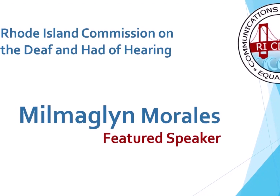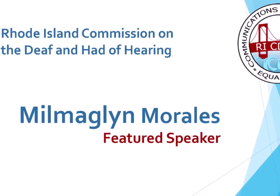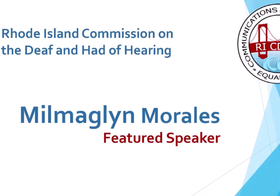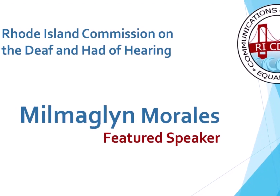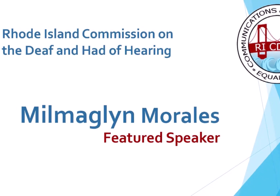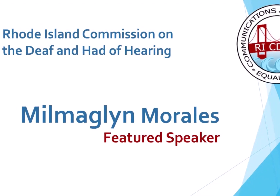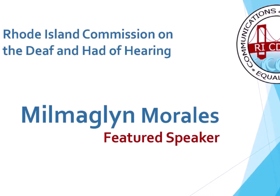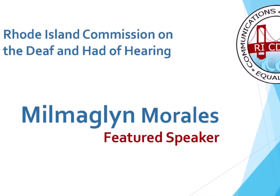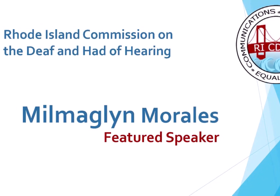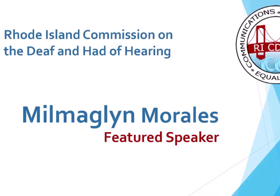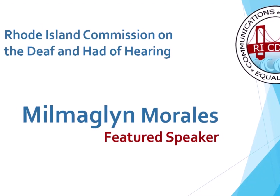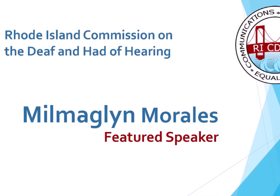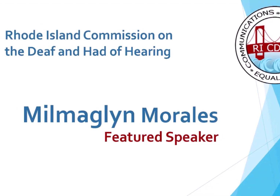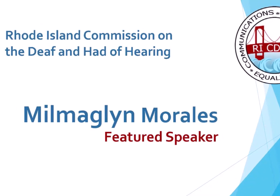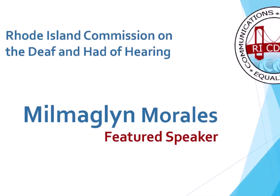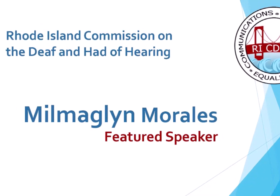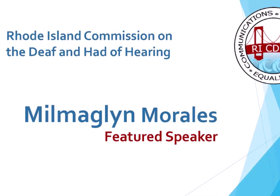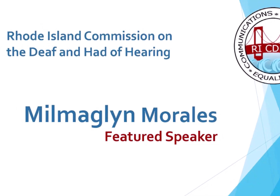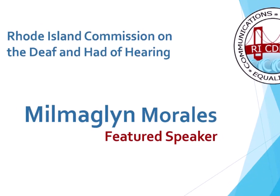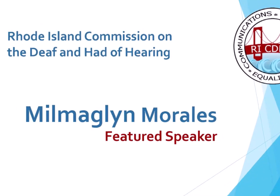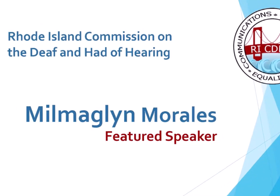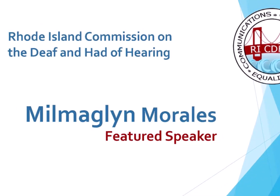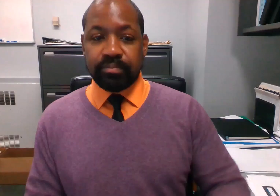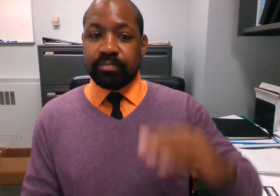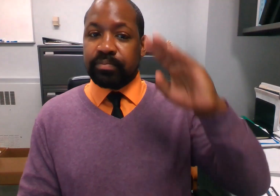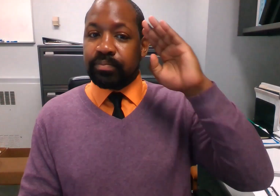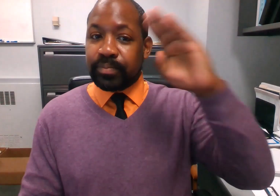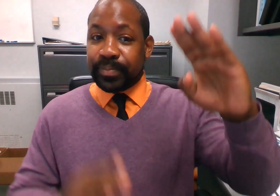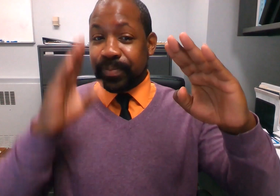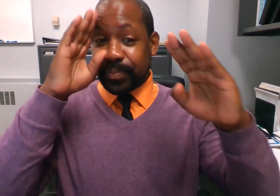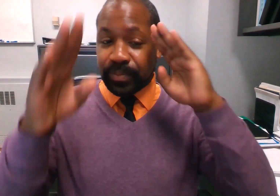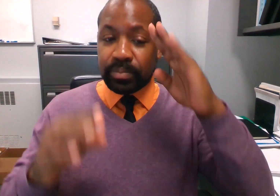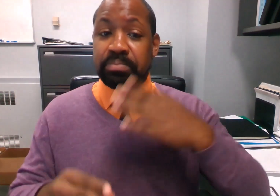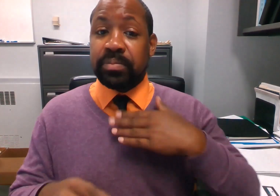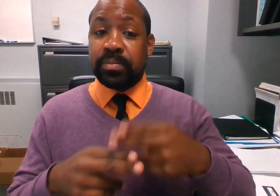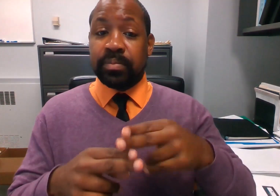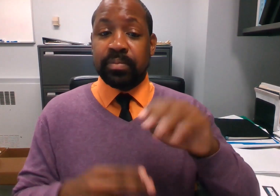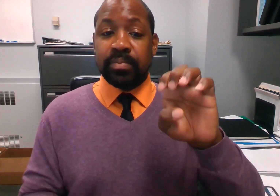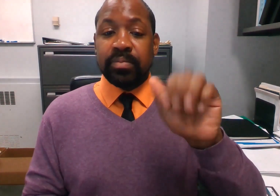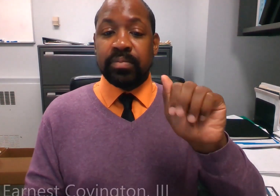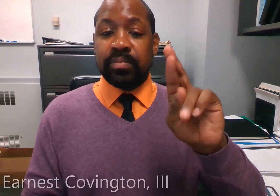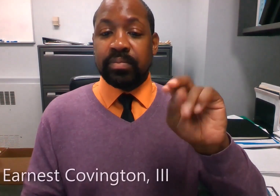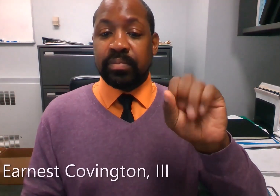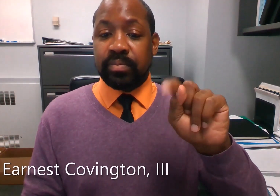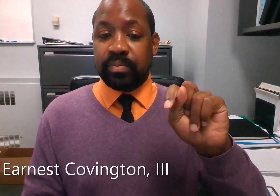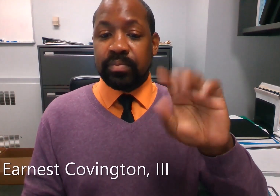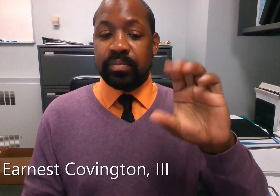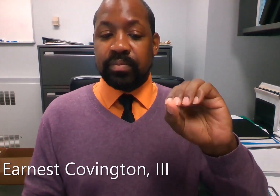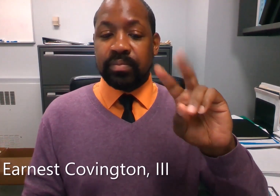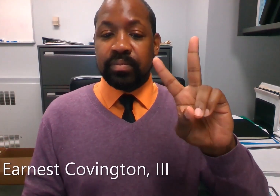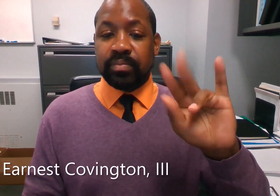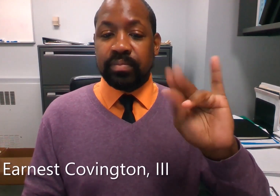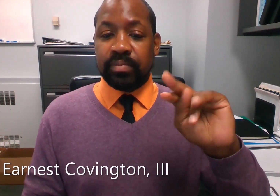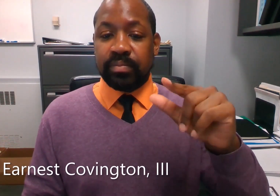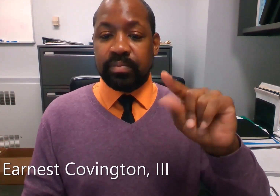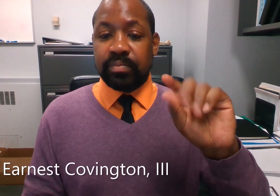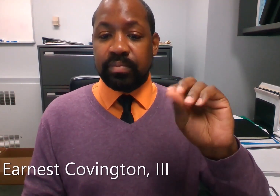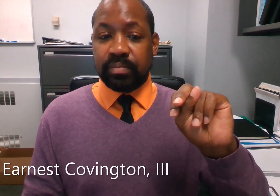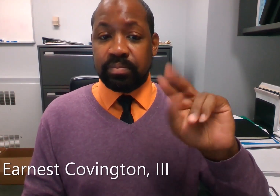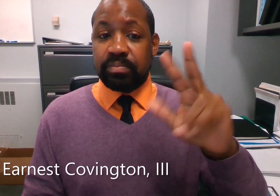Milmaglyn and Earnest hello my name is Earnest Covington III